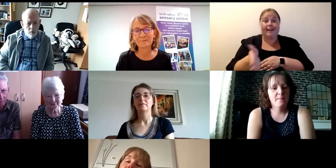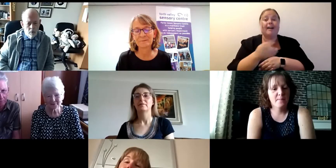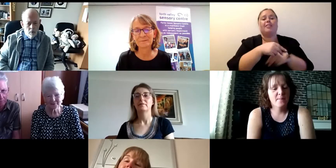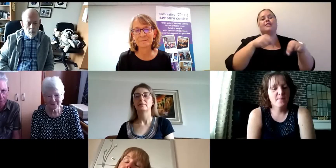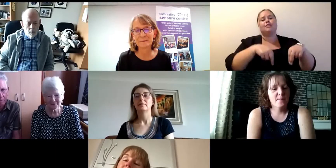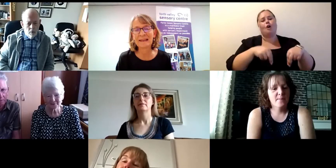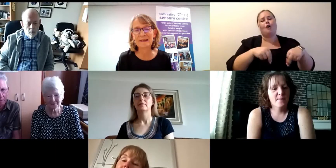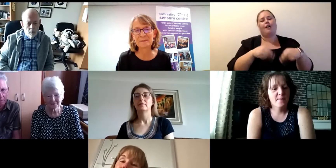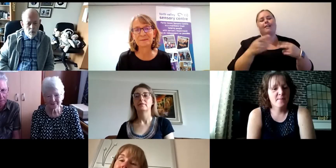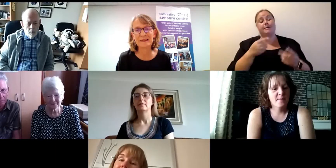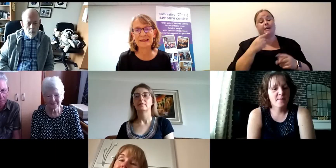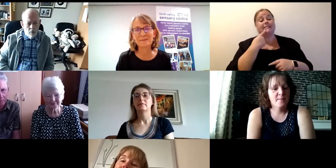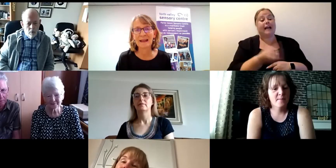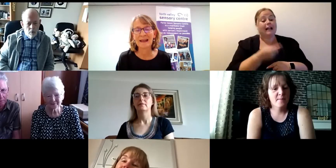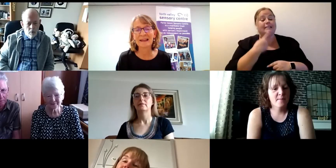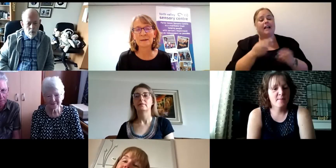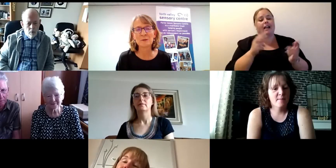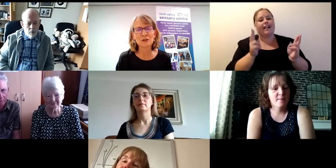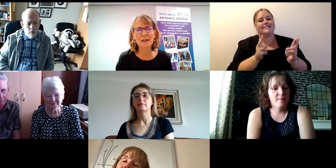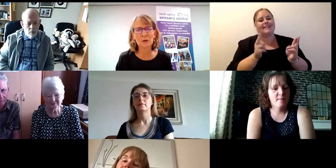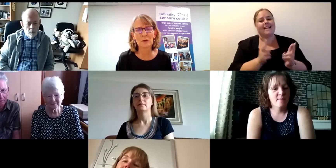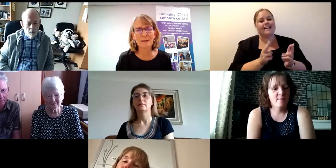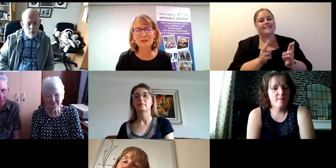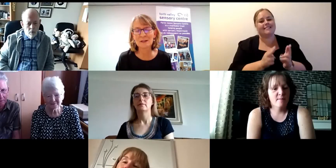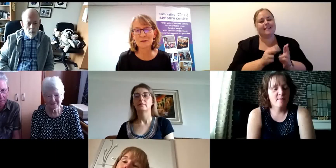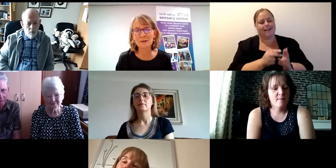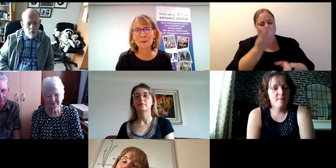I'm sure you get a lot of questions about the dog